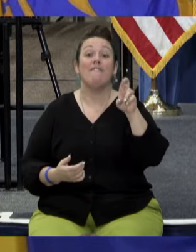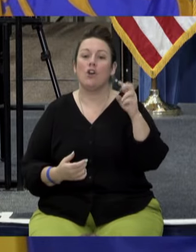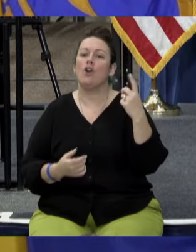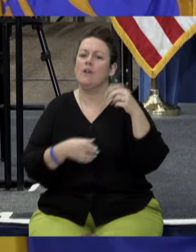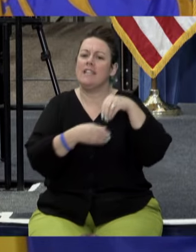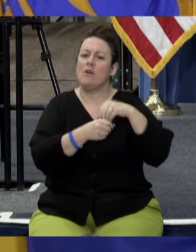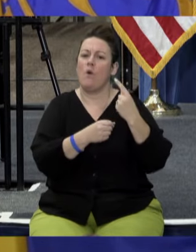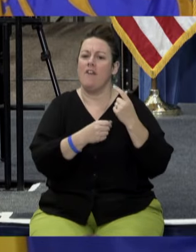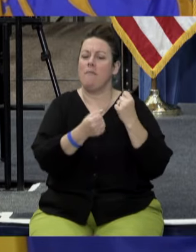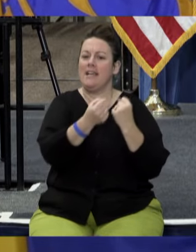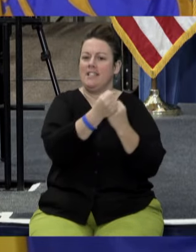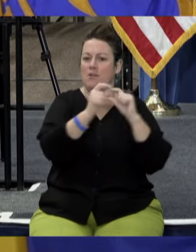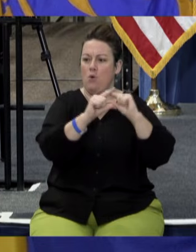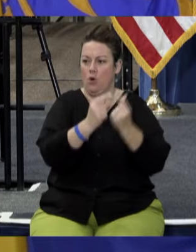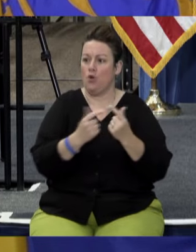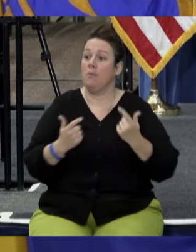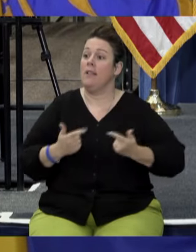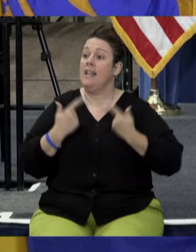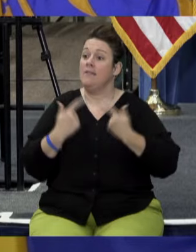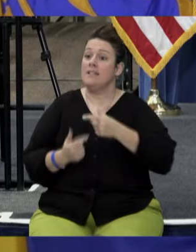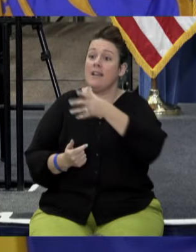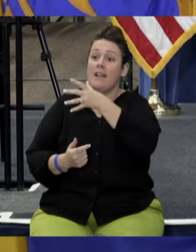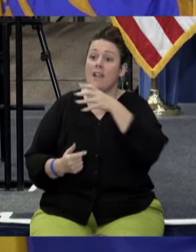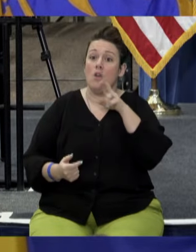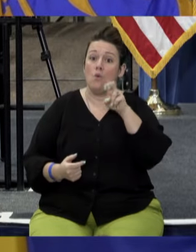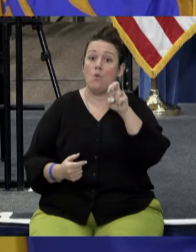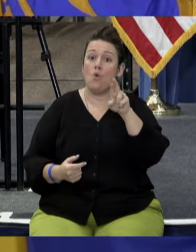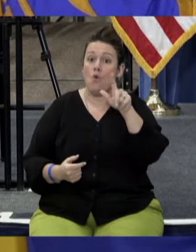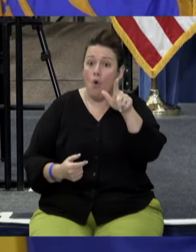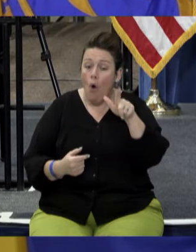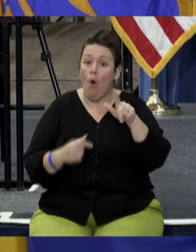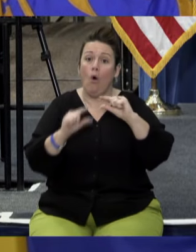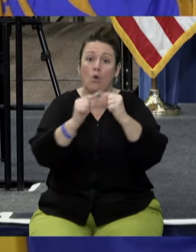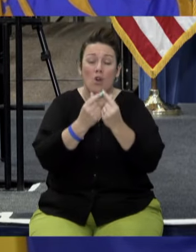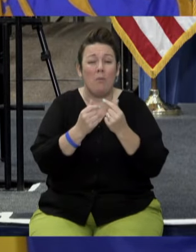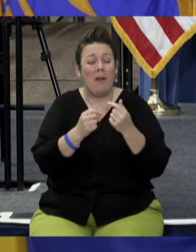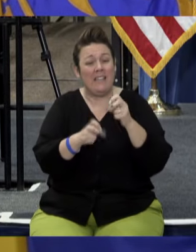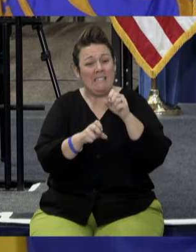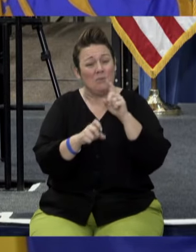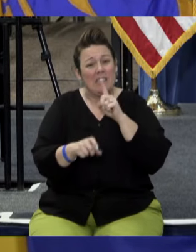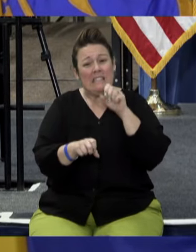She lives in a rural community and faces tough transportation issues, such as the